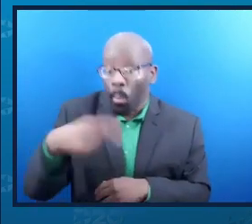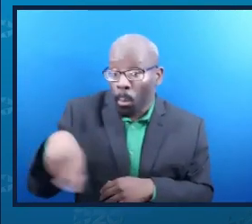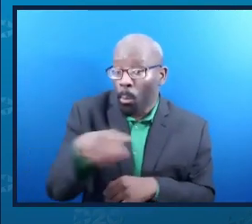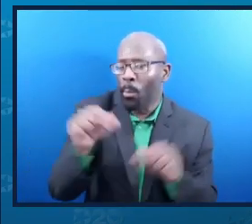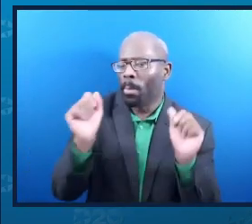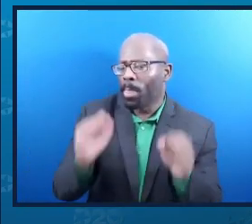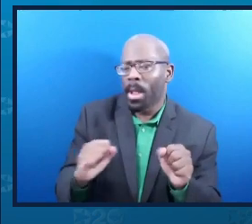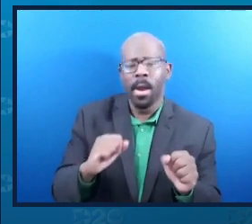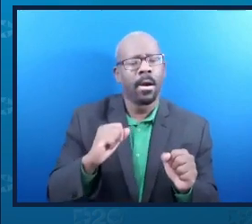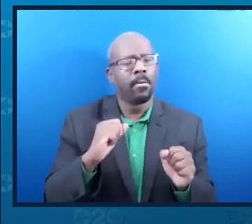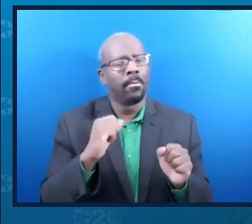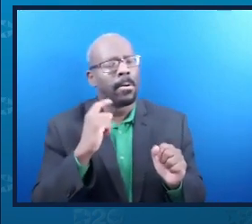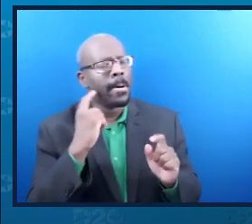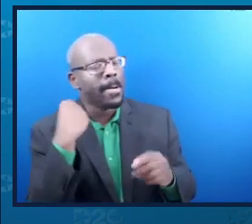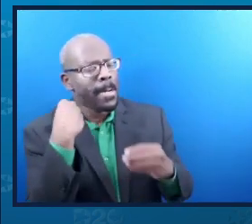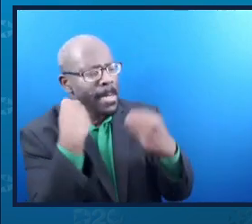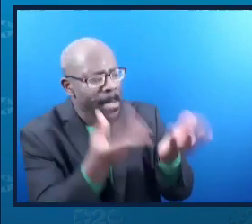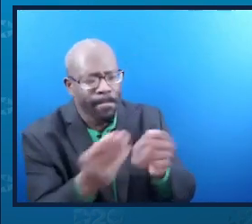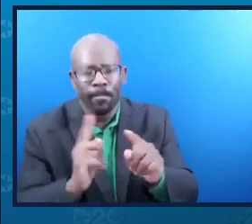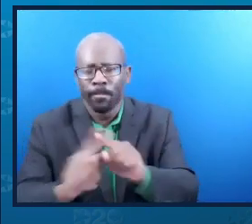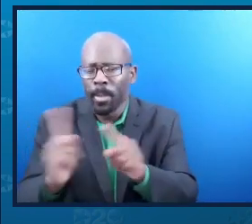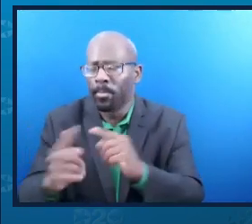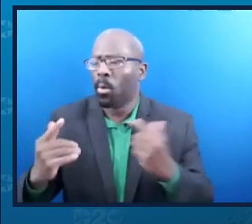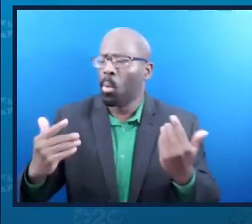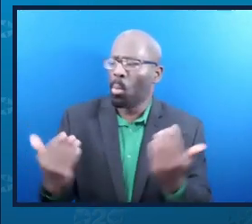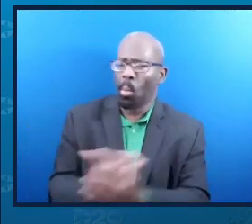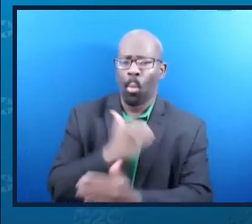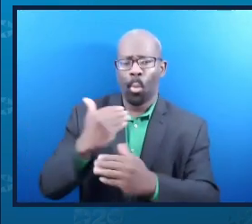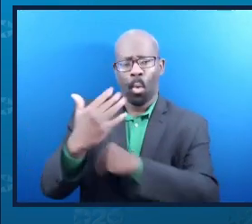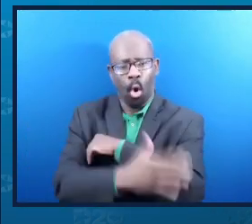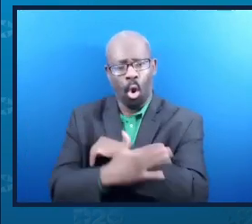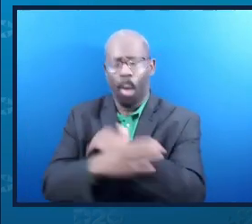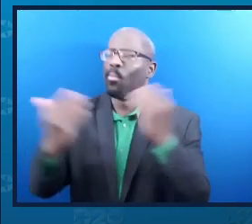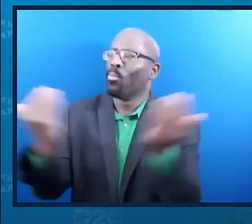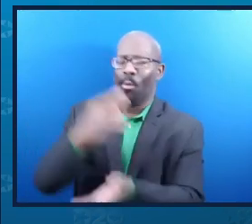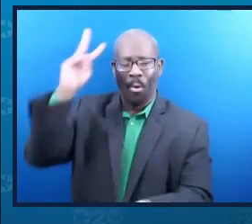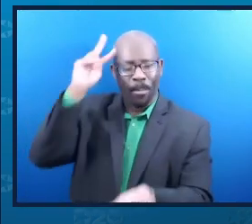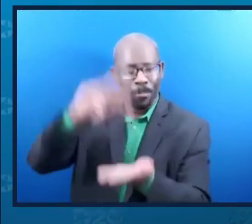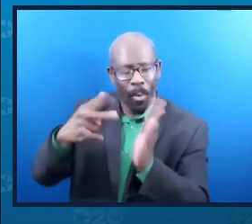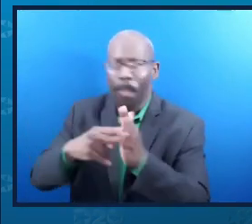YOU CAN GIVE OUR DEMOCRACY NEW MEANING.